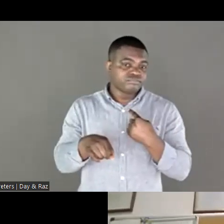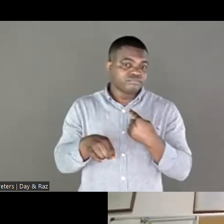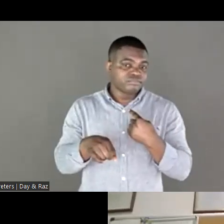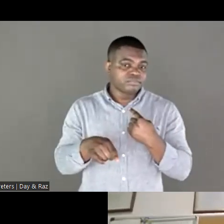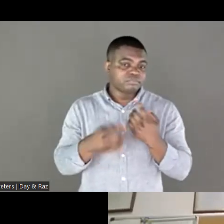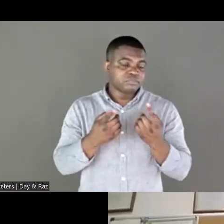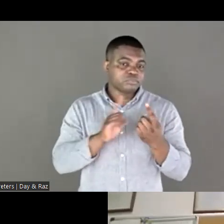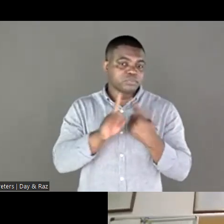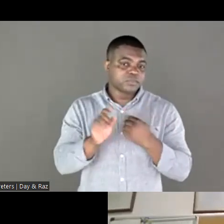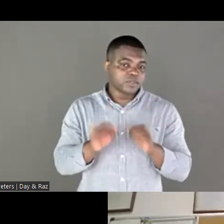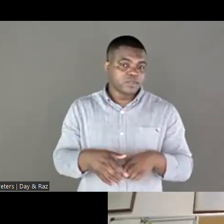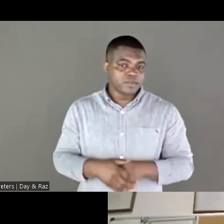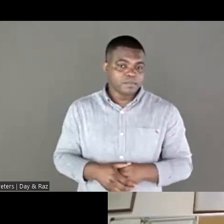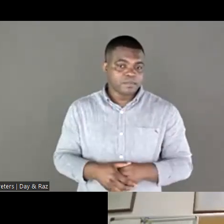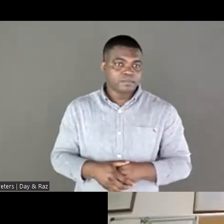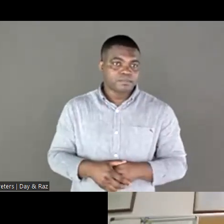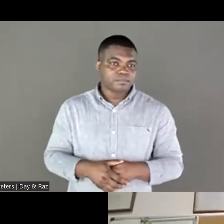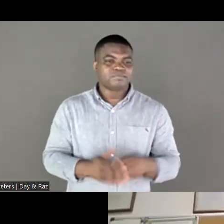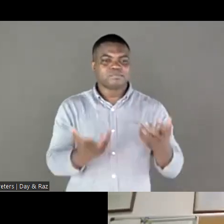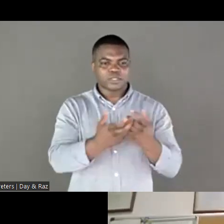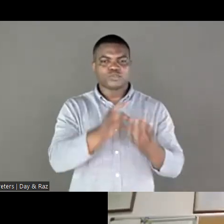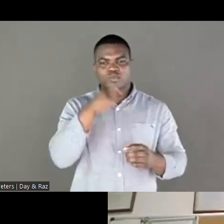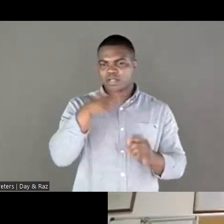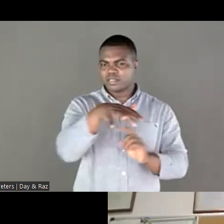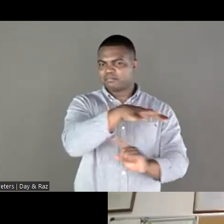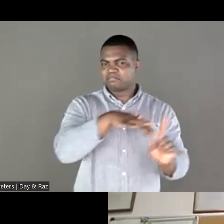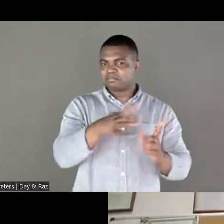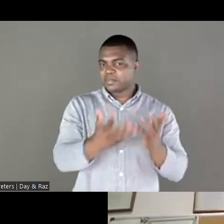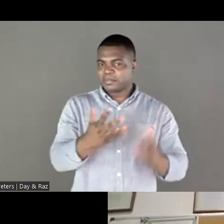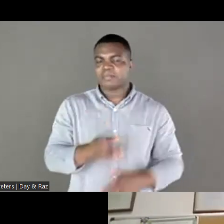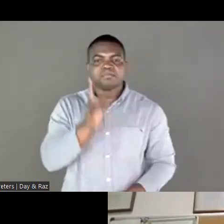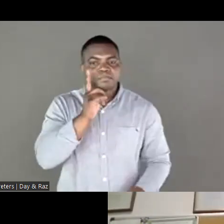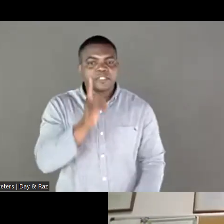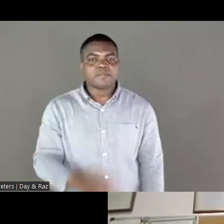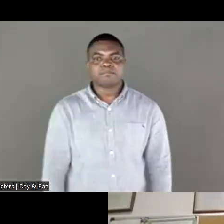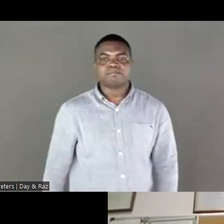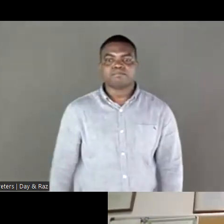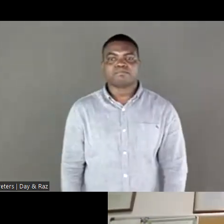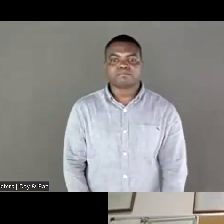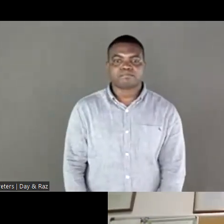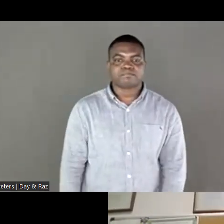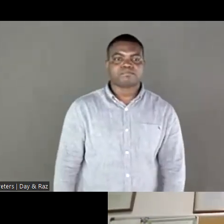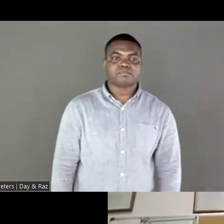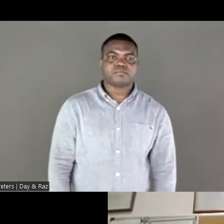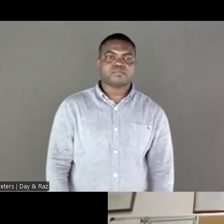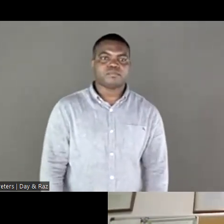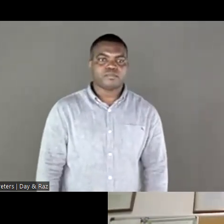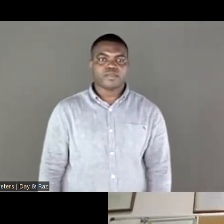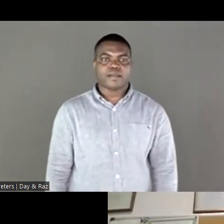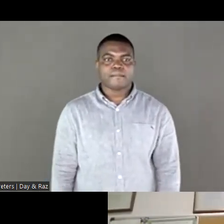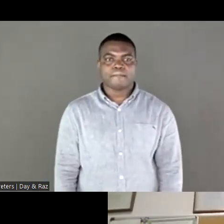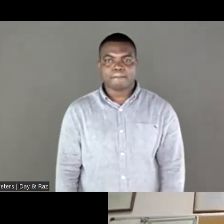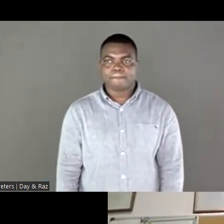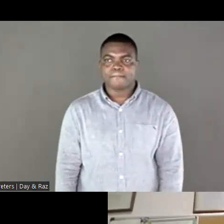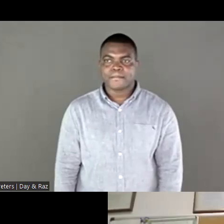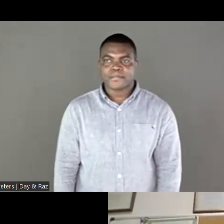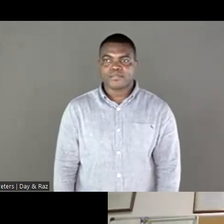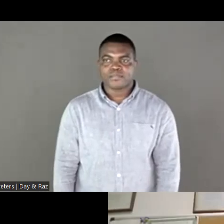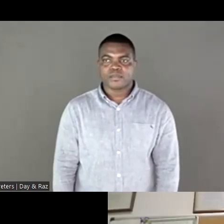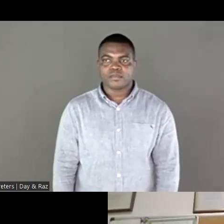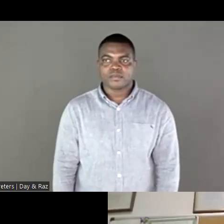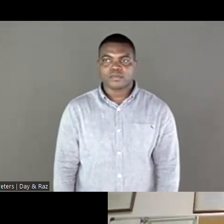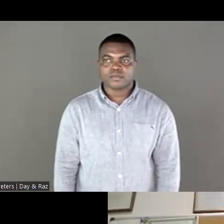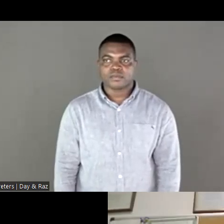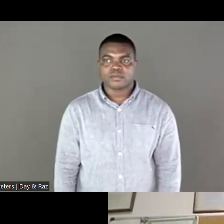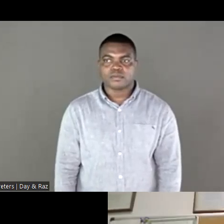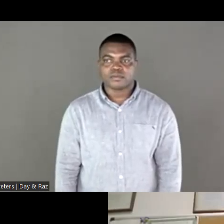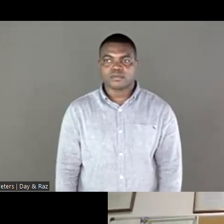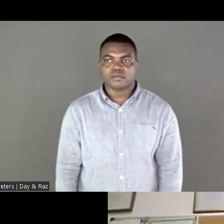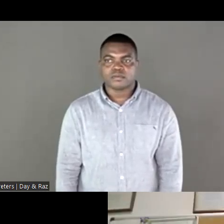Yes, we have some recommendations for all participants for all actors involved in Ukraine,